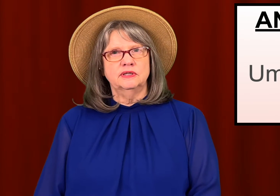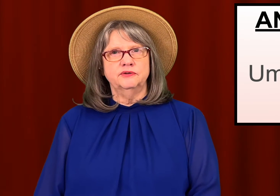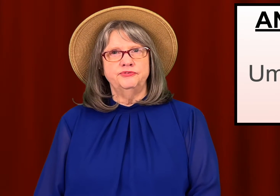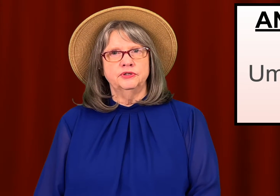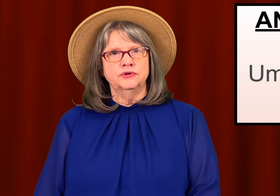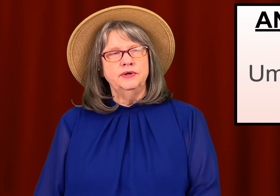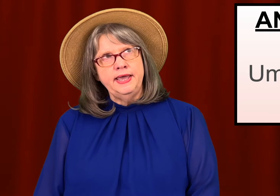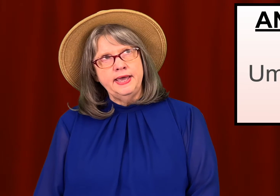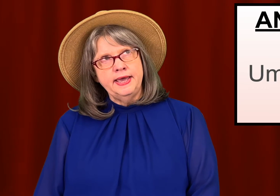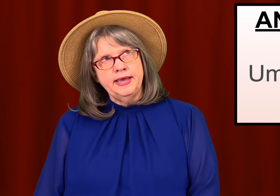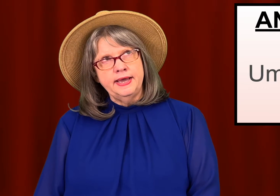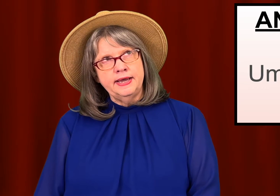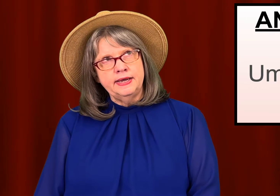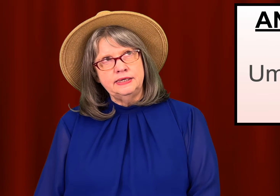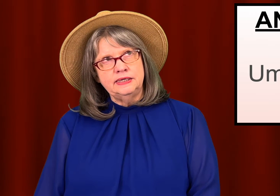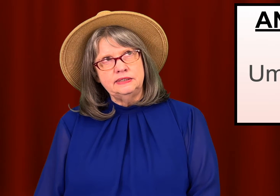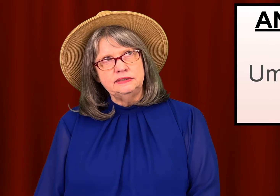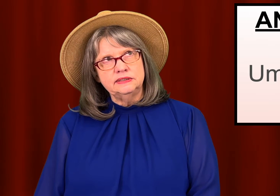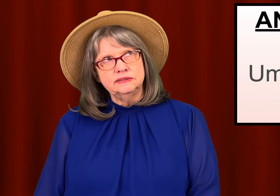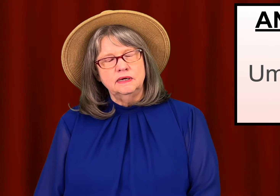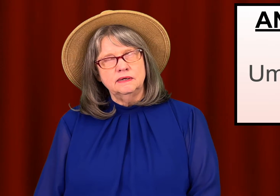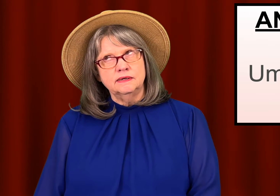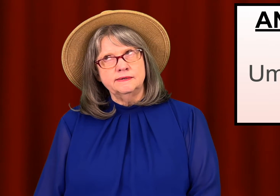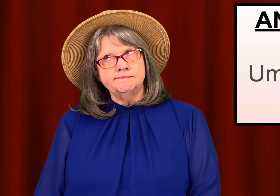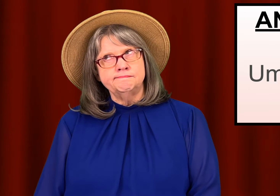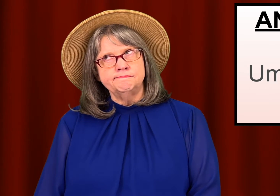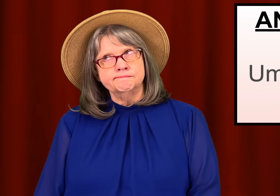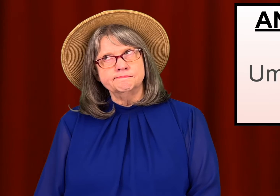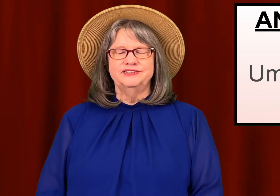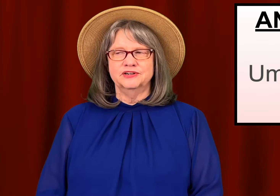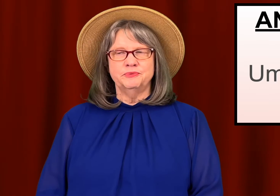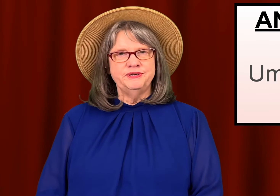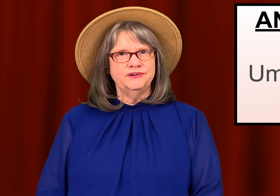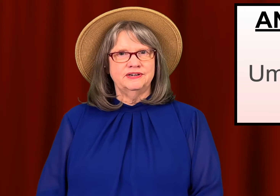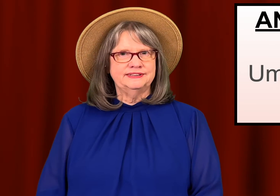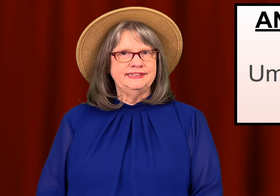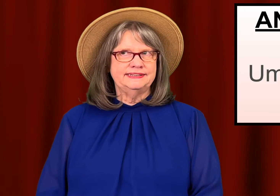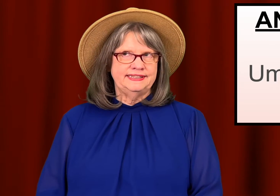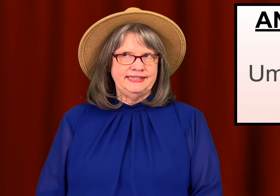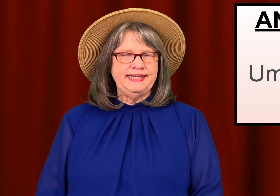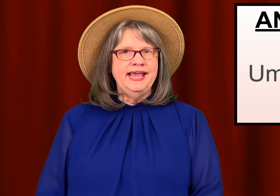like a filler, "and umm". Dr. Bill calls this the